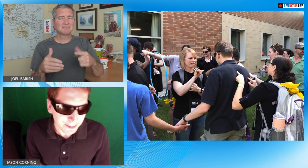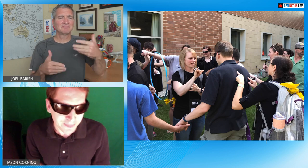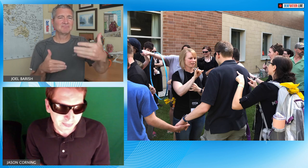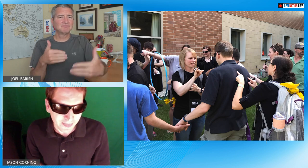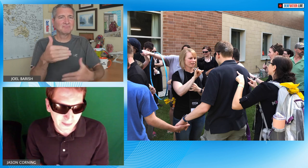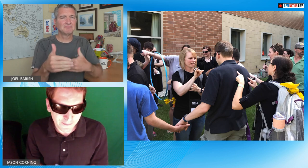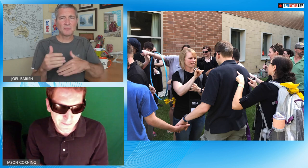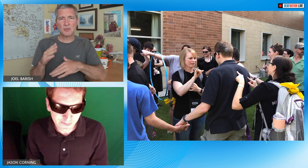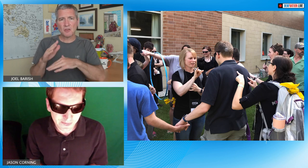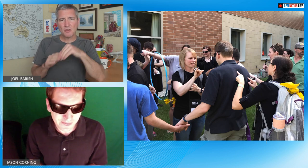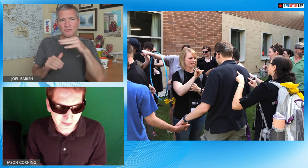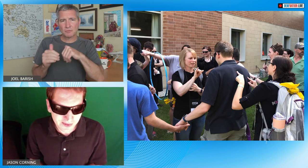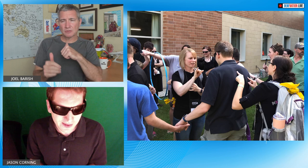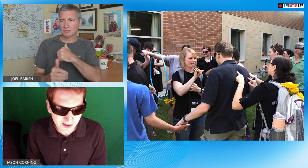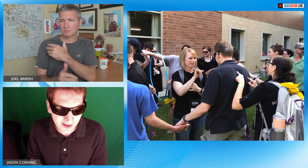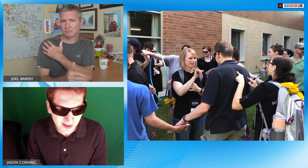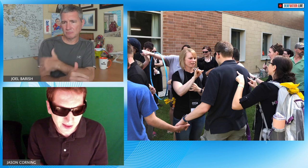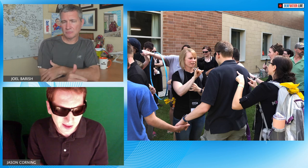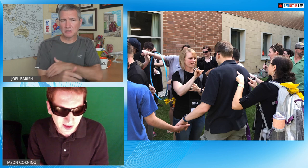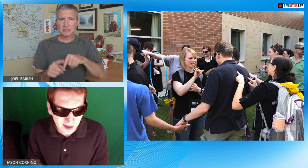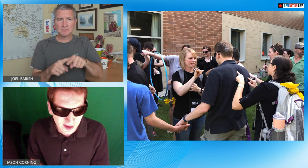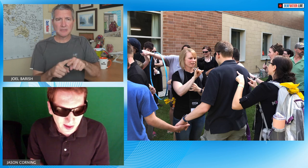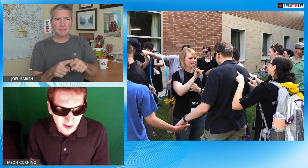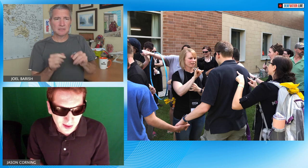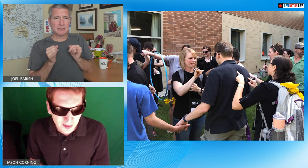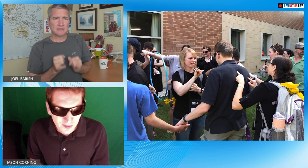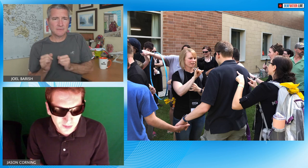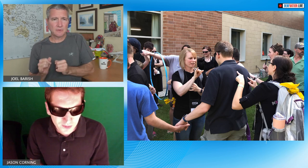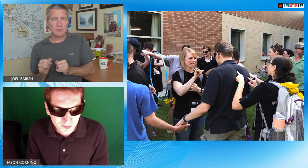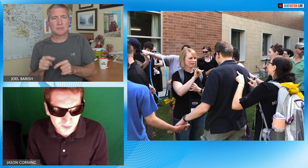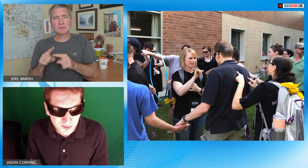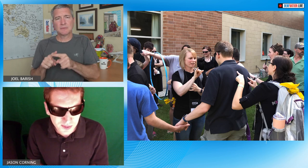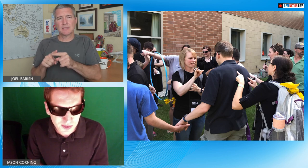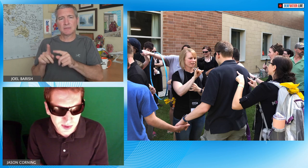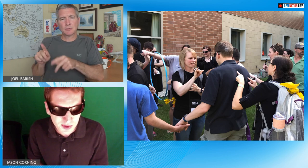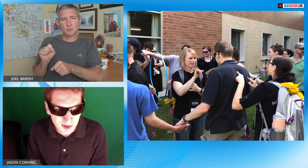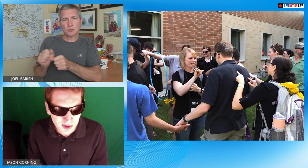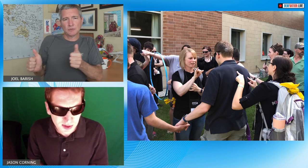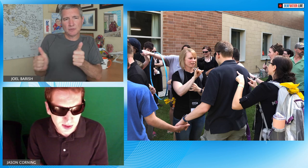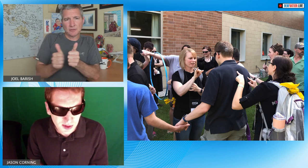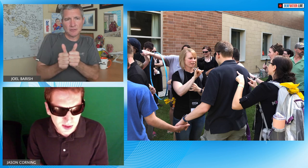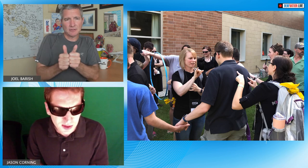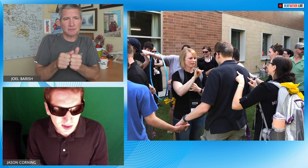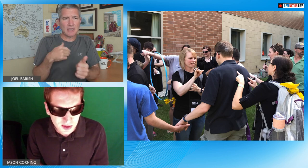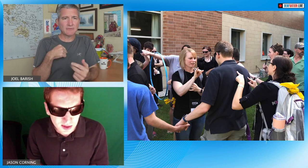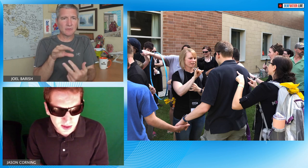It is a process and it depends on the individual it takes time to become more comfortable with PT